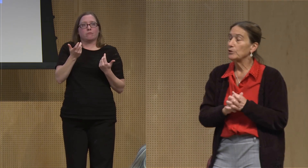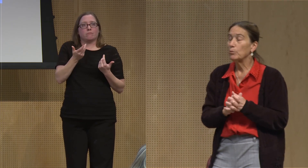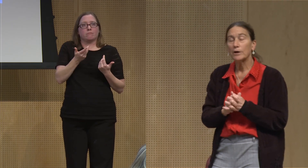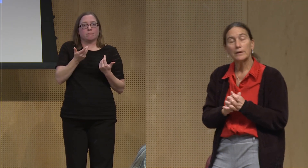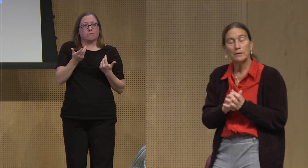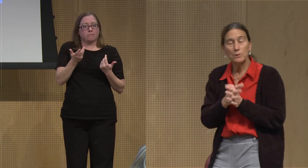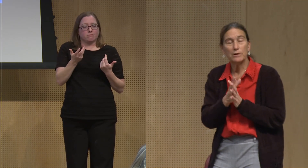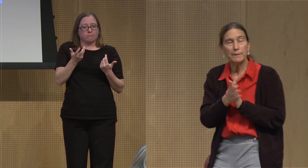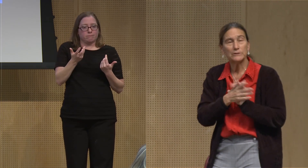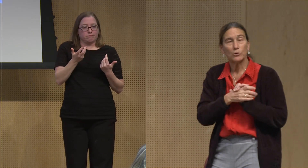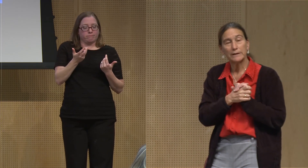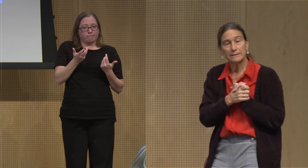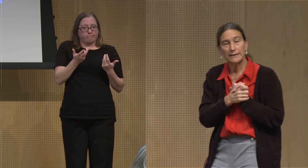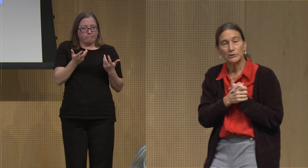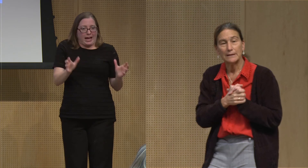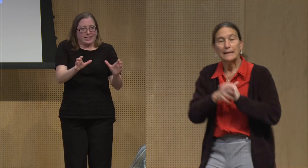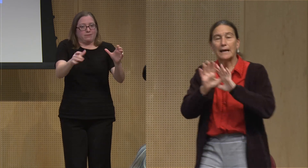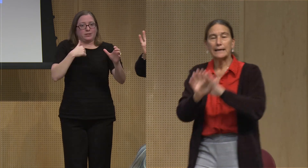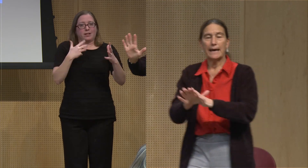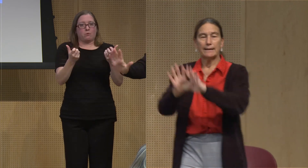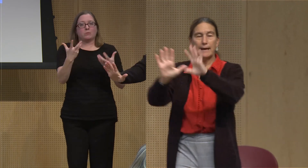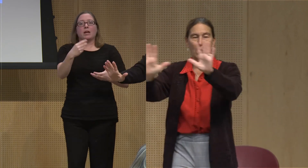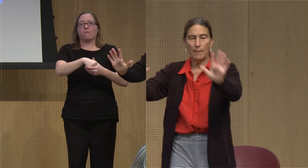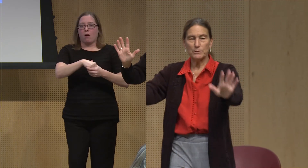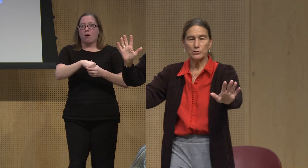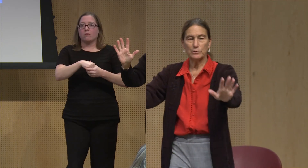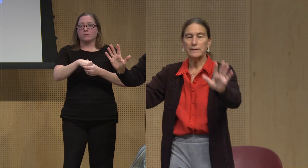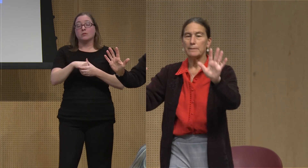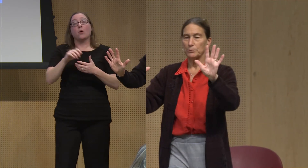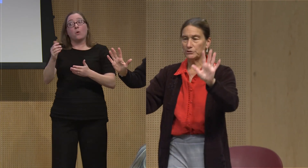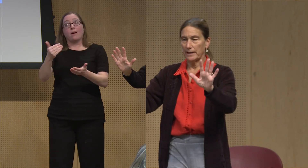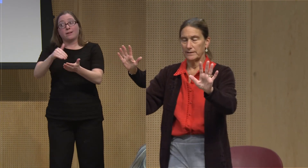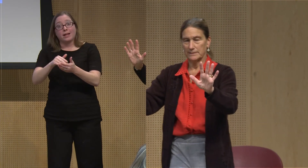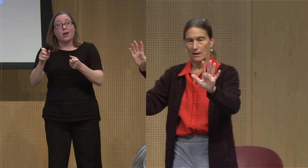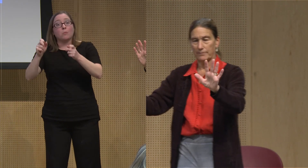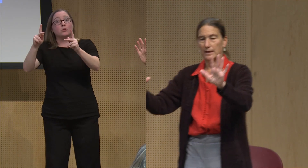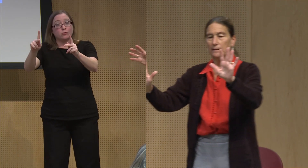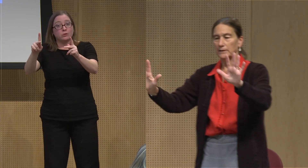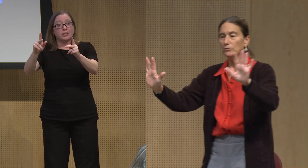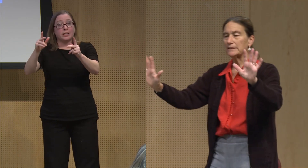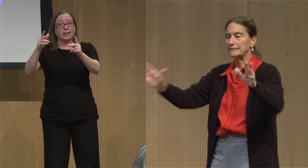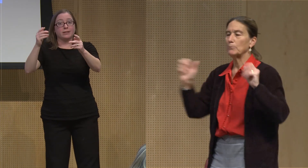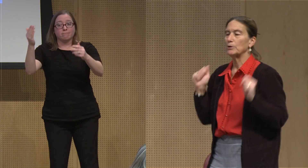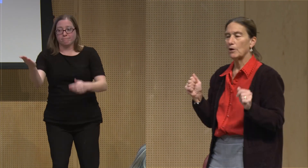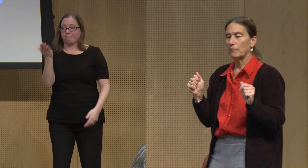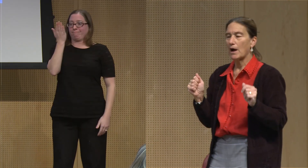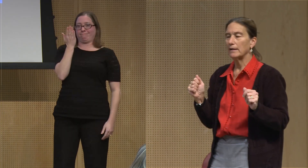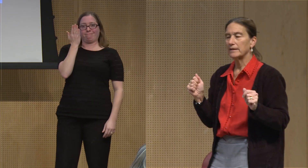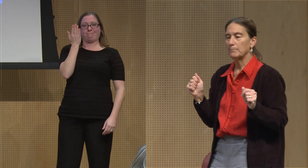AT A COMMUNITY-BASED ORGANIZATION. AGAIN, AN OPPORTUNITY THAT PRESENTED ITSELF. LITERALLY, SOMEONE-- A COLLEAGUE OF MINE CALLED